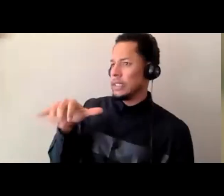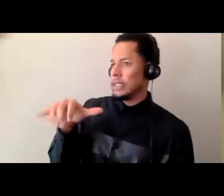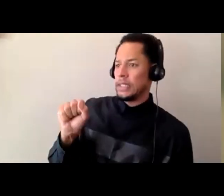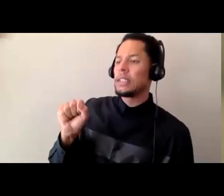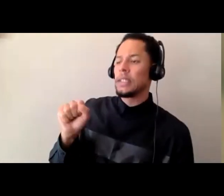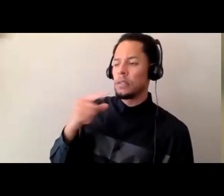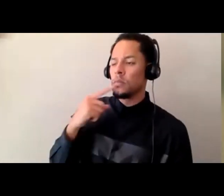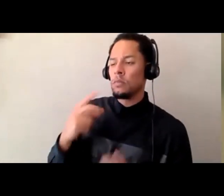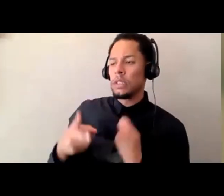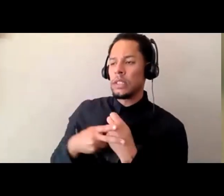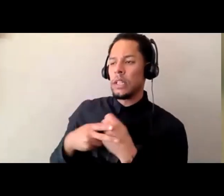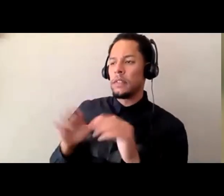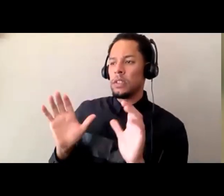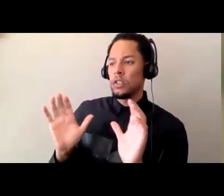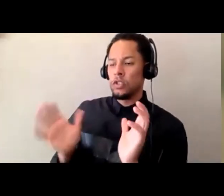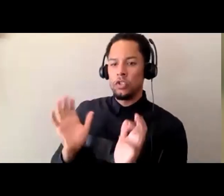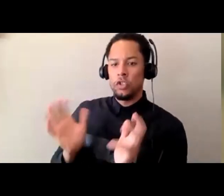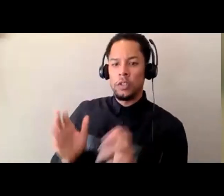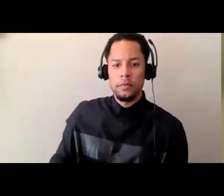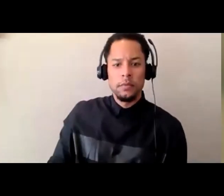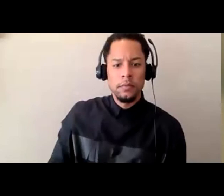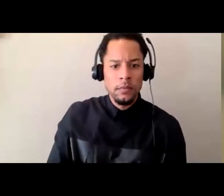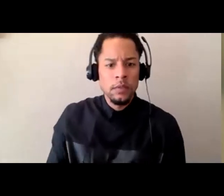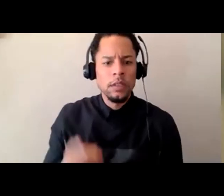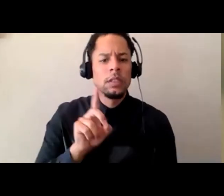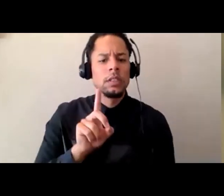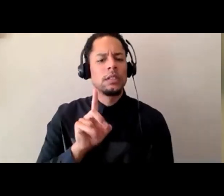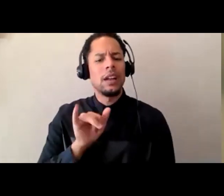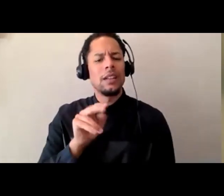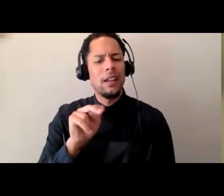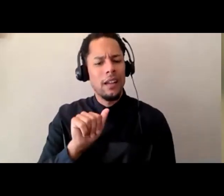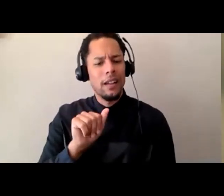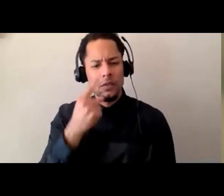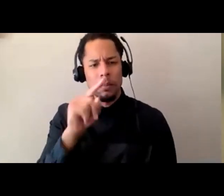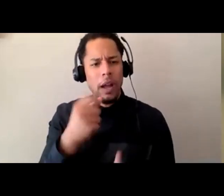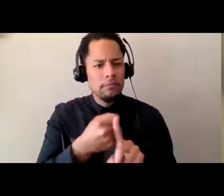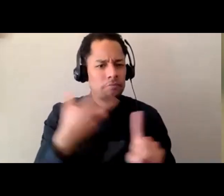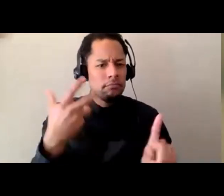Sharon Brisolara: Diane, do you want to say a little more about that?